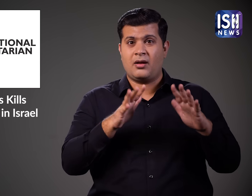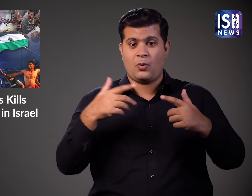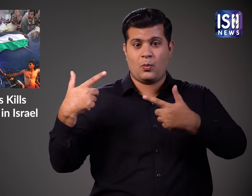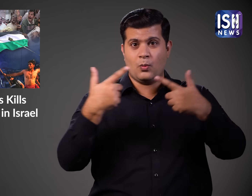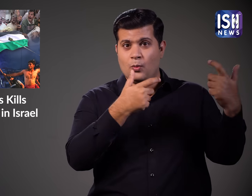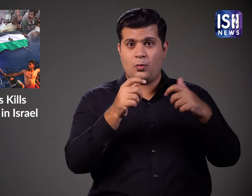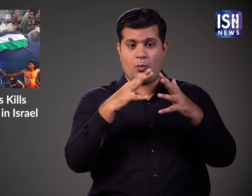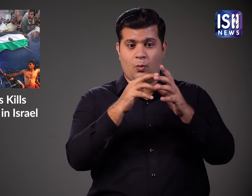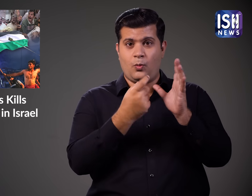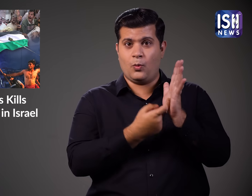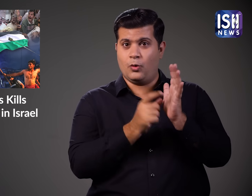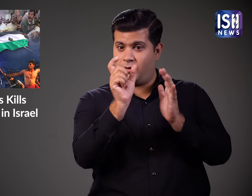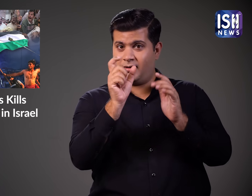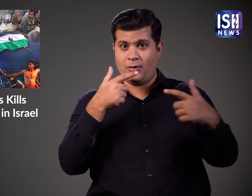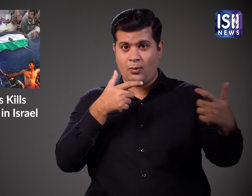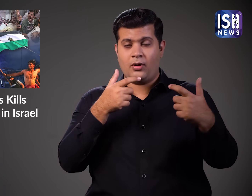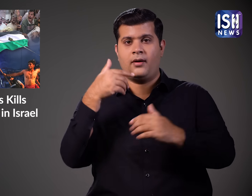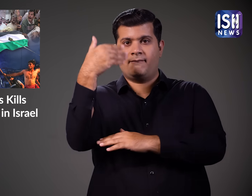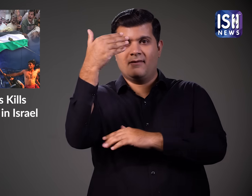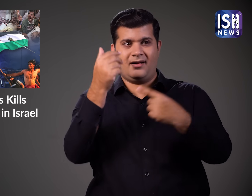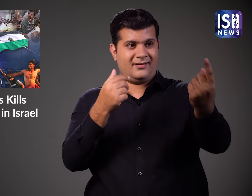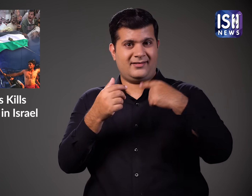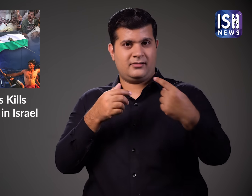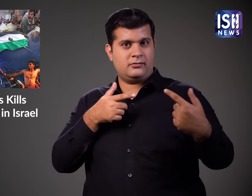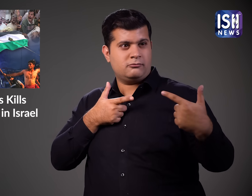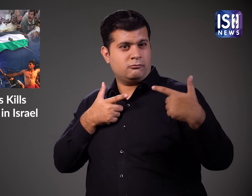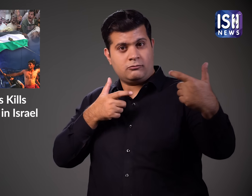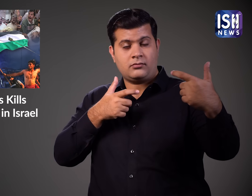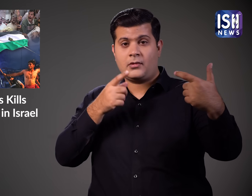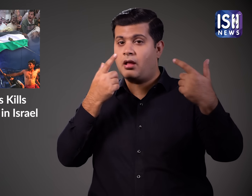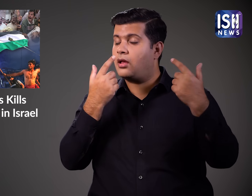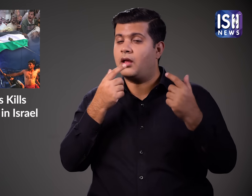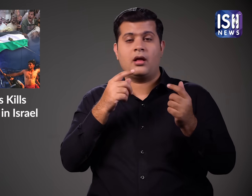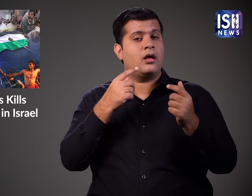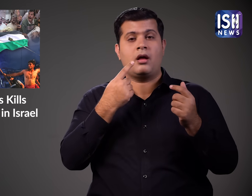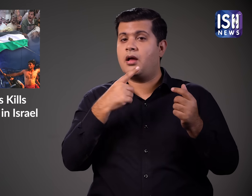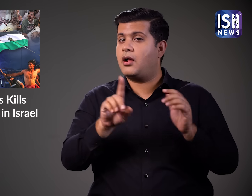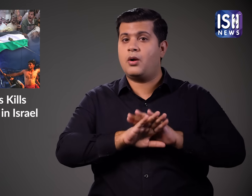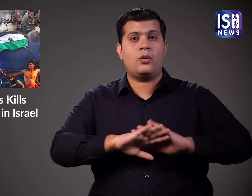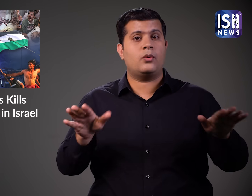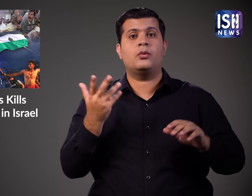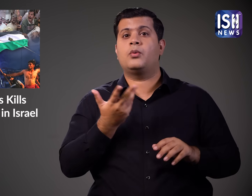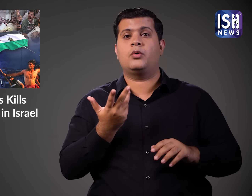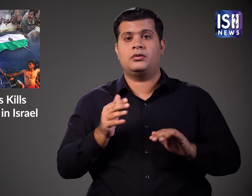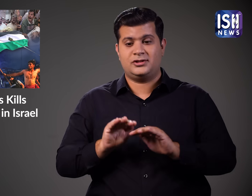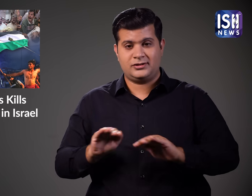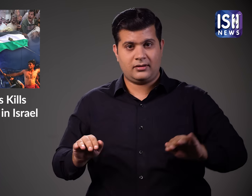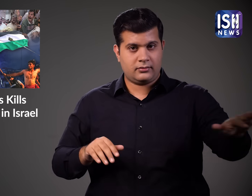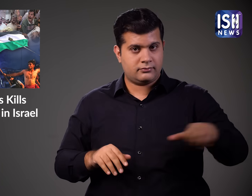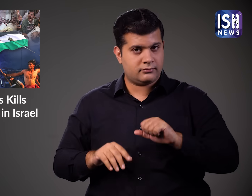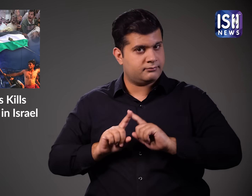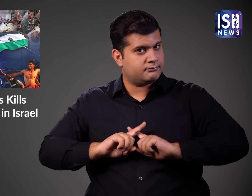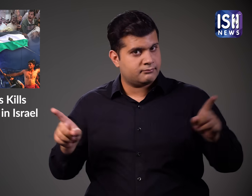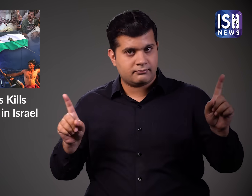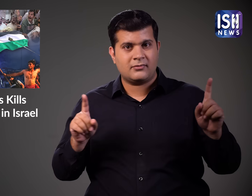at times of conflict or war, abduction of children or elders by the enemies is not permitted.